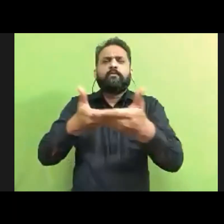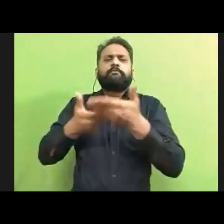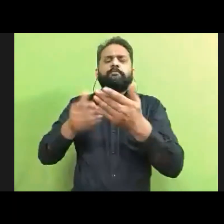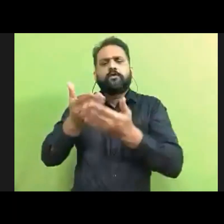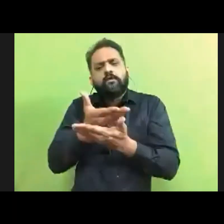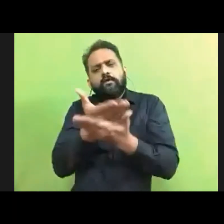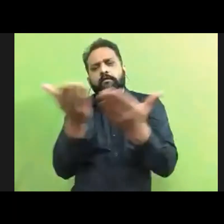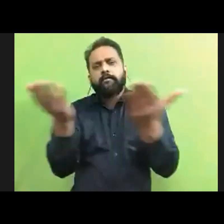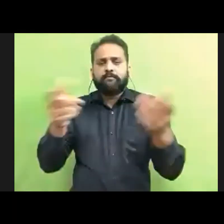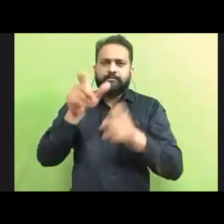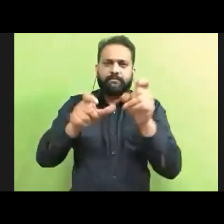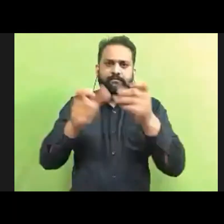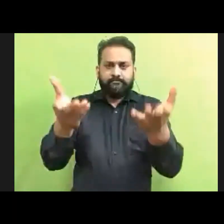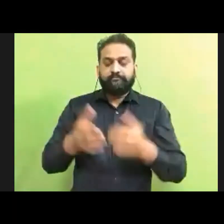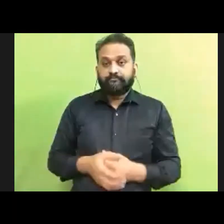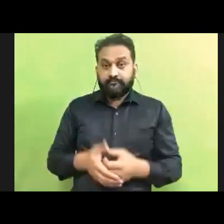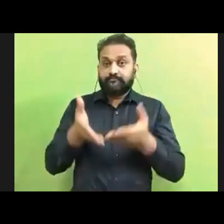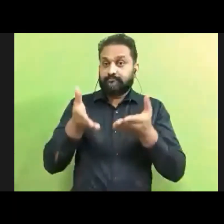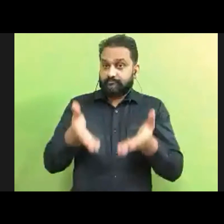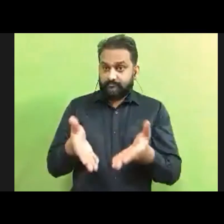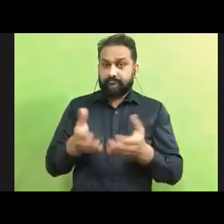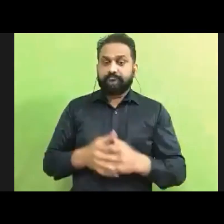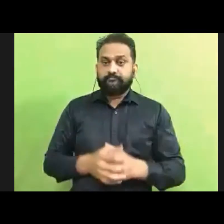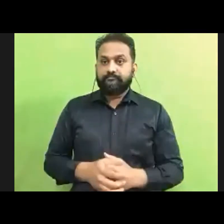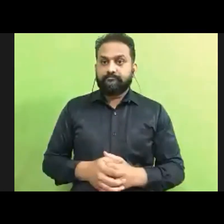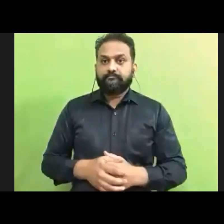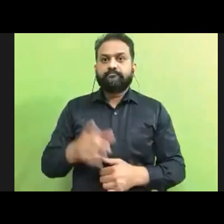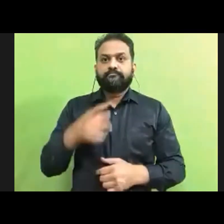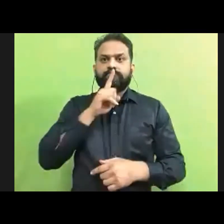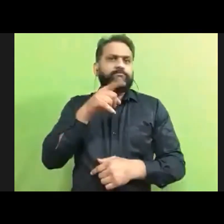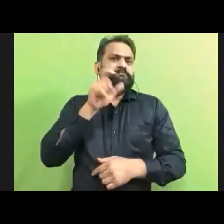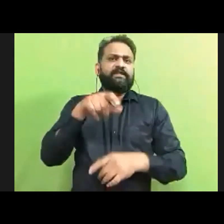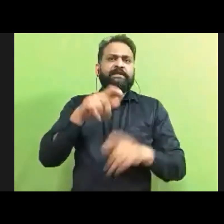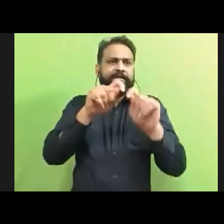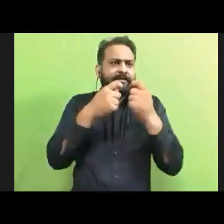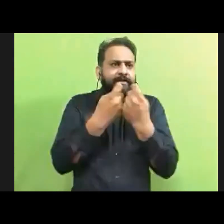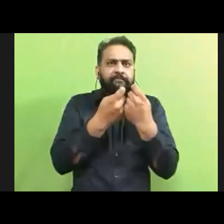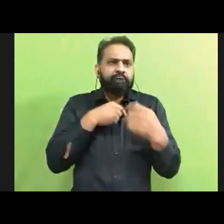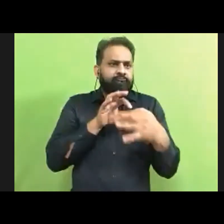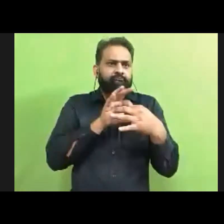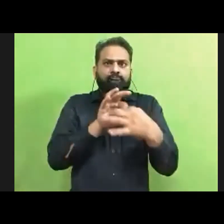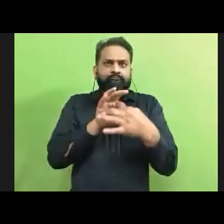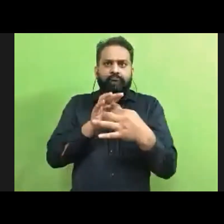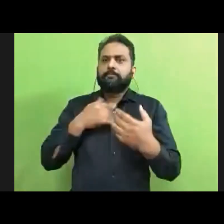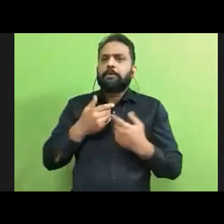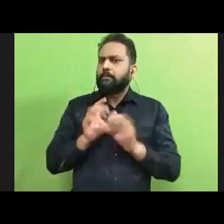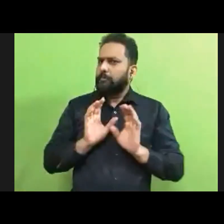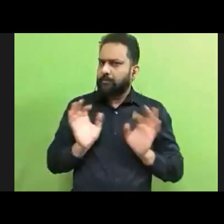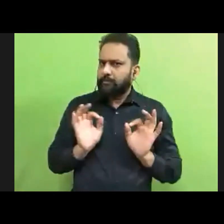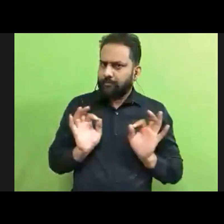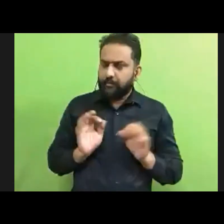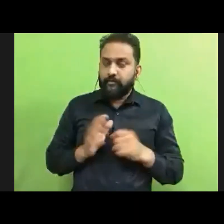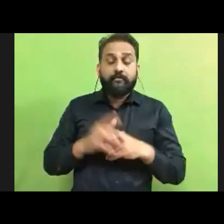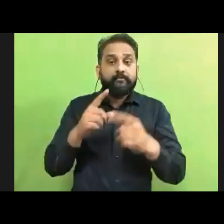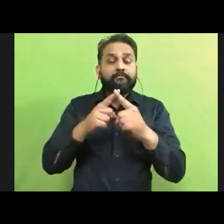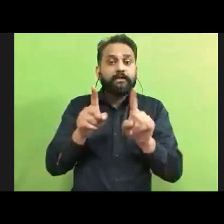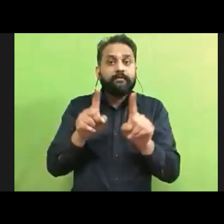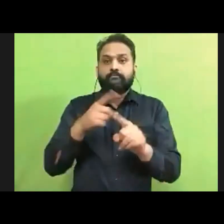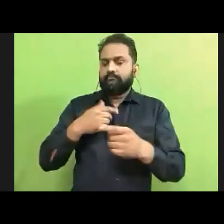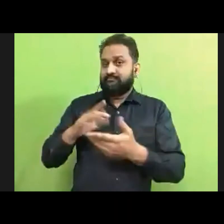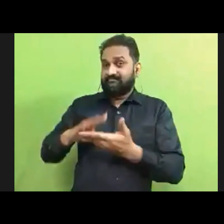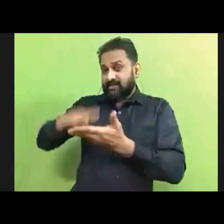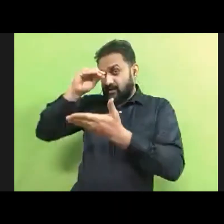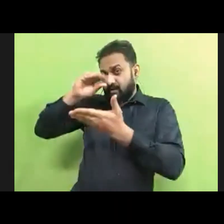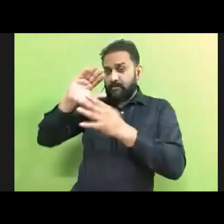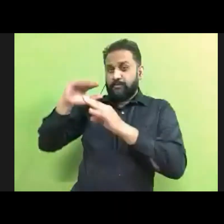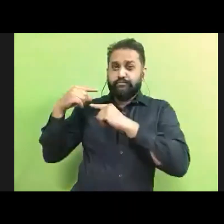and here i'm not connected to any team but whatever i have learned in last 25 years